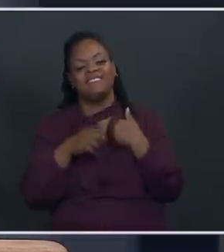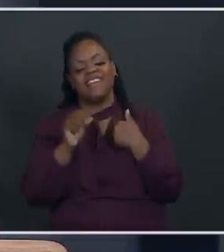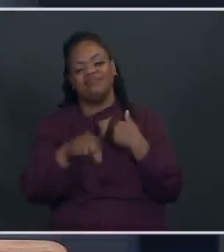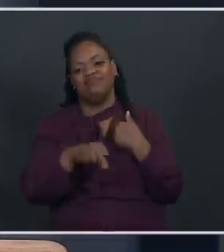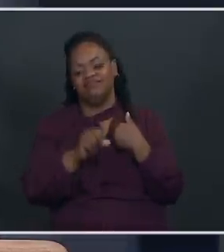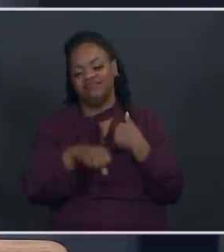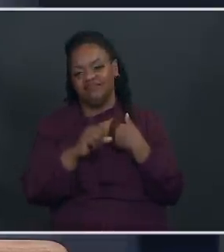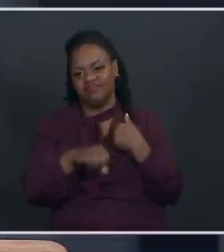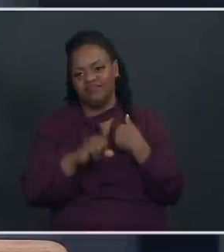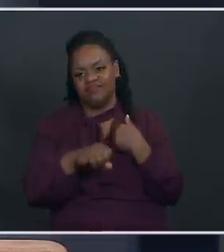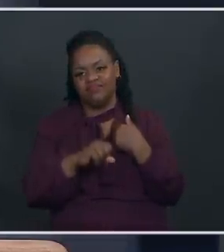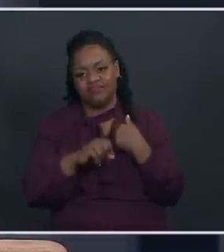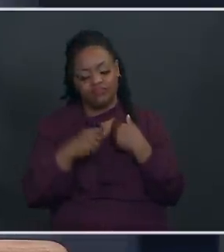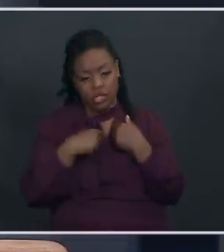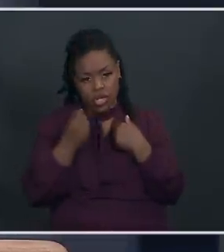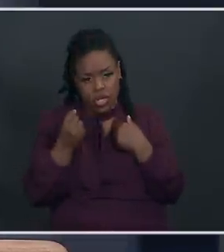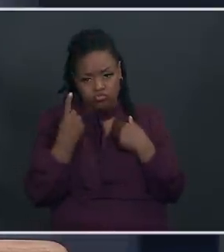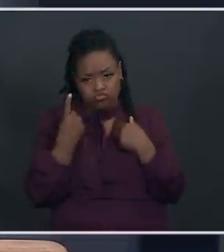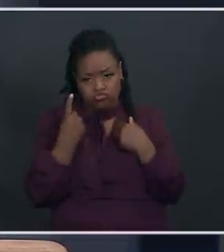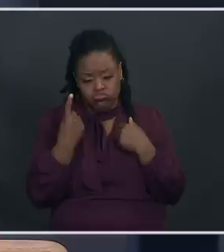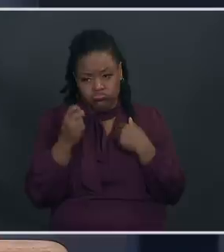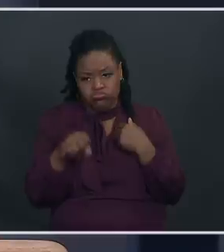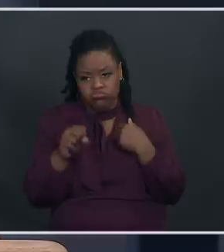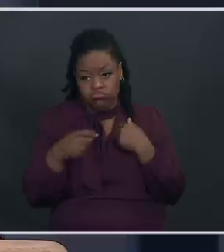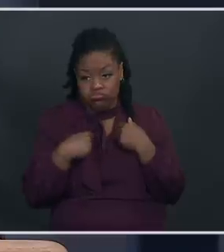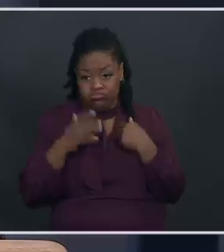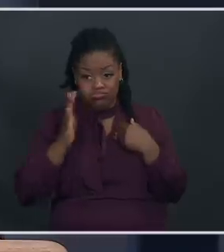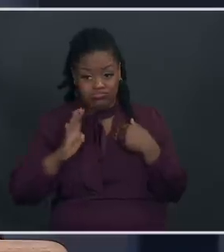having served as Secretary of State and in the Senate,